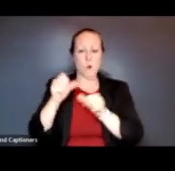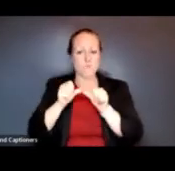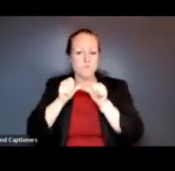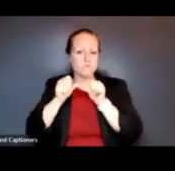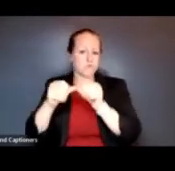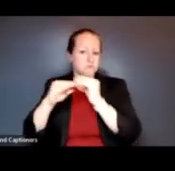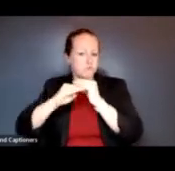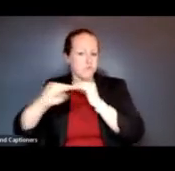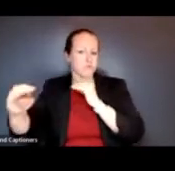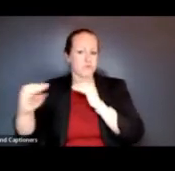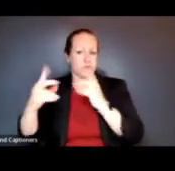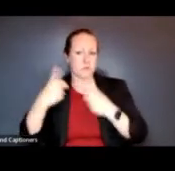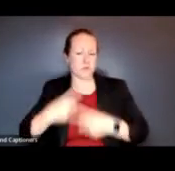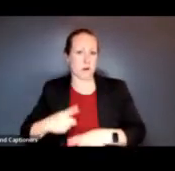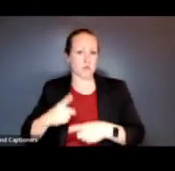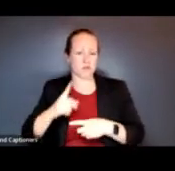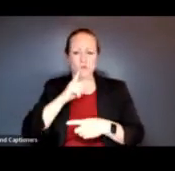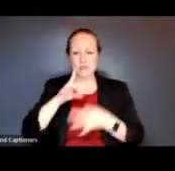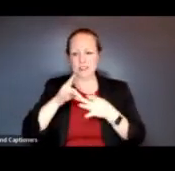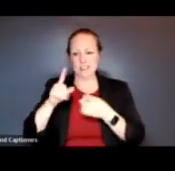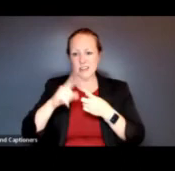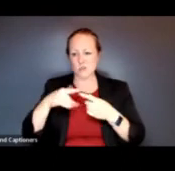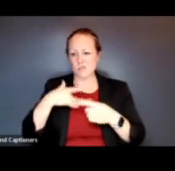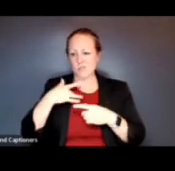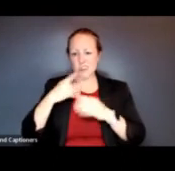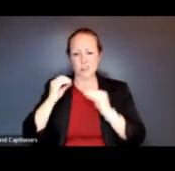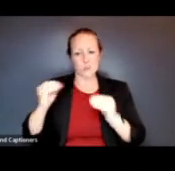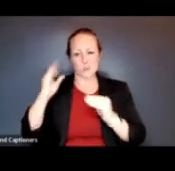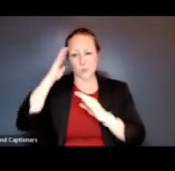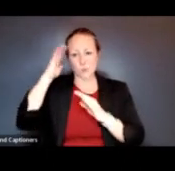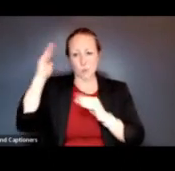lead to hopelessness. So the approach that would be